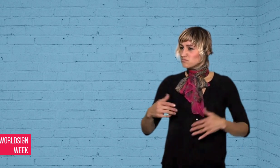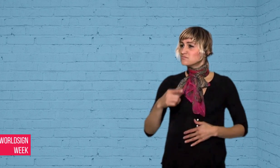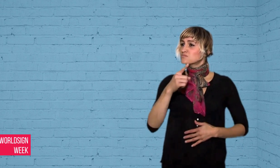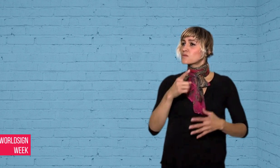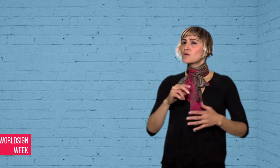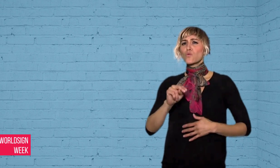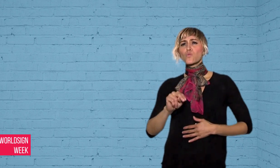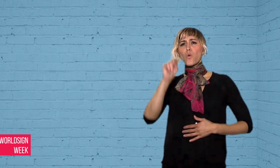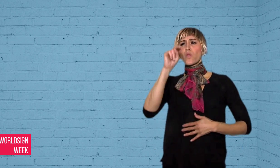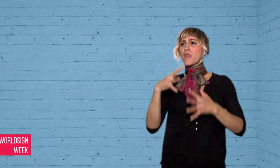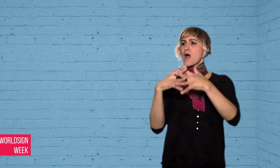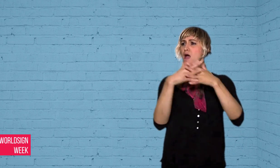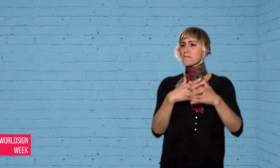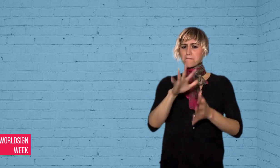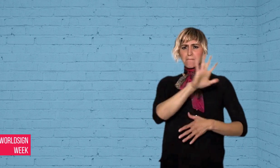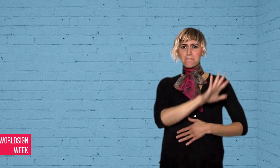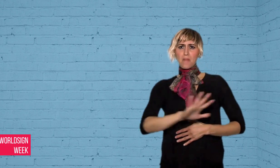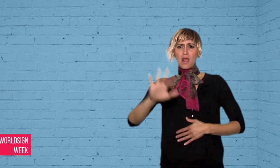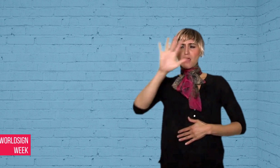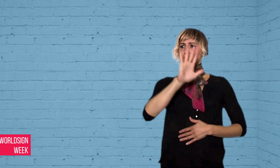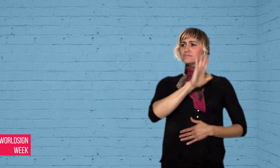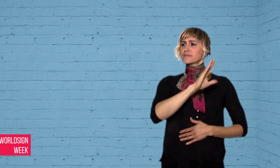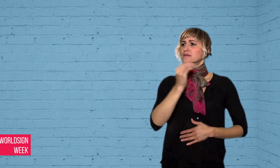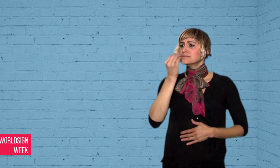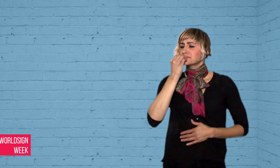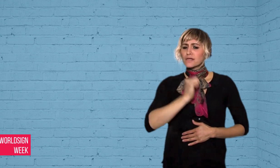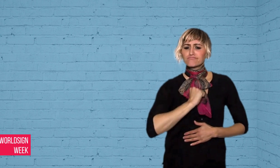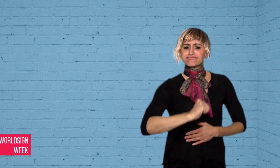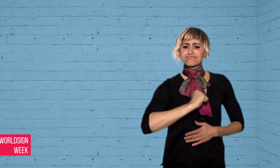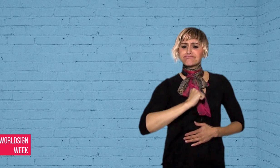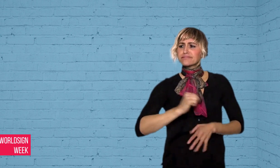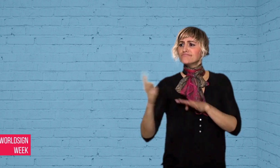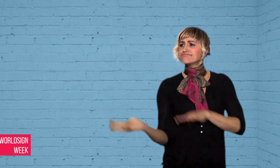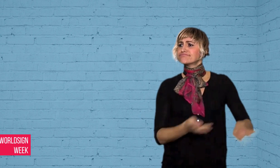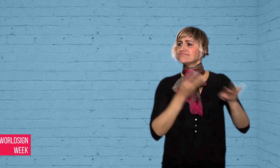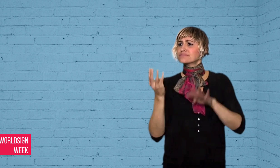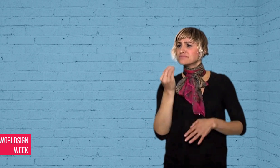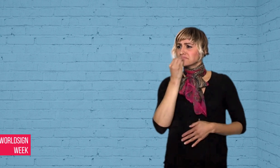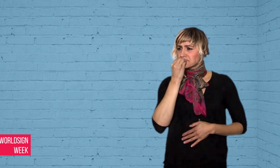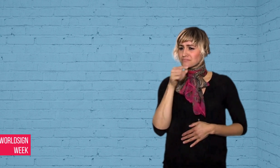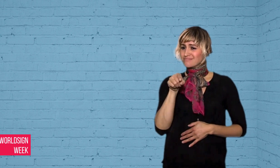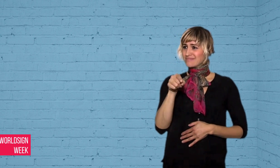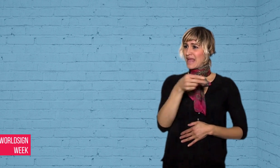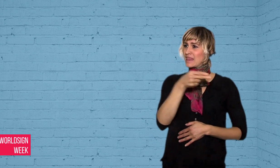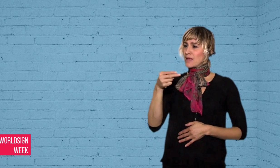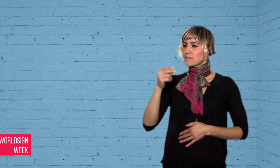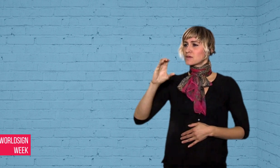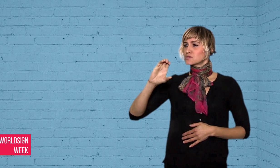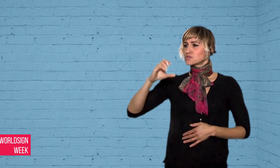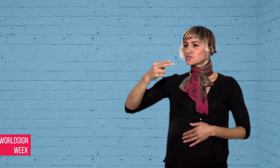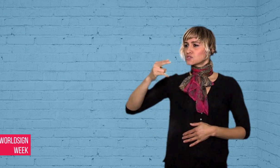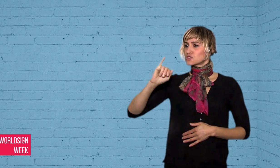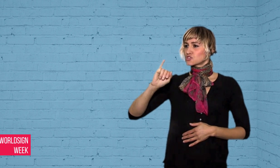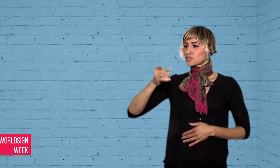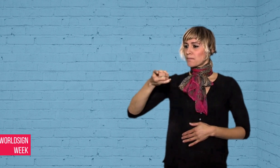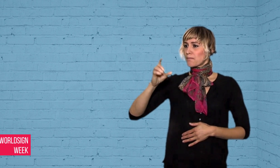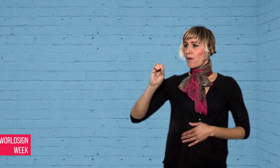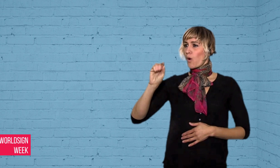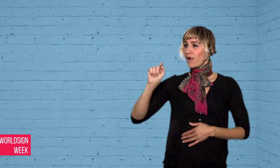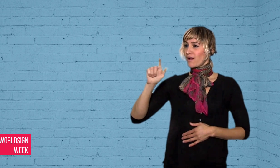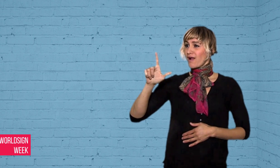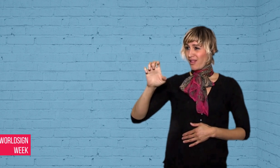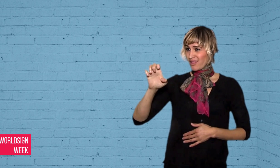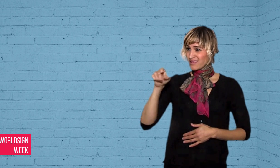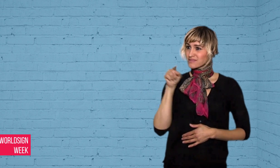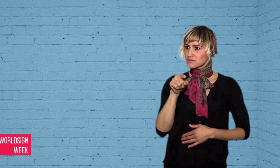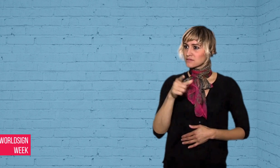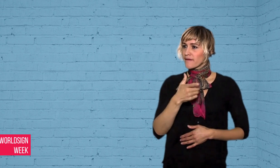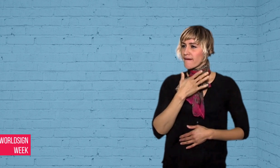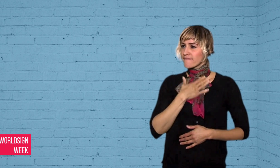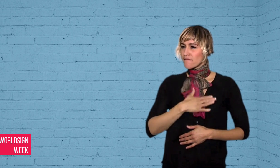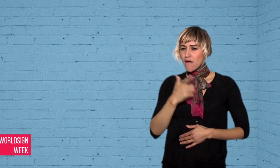Chipotle, a major fast food chain in North